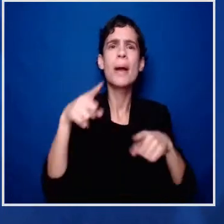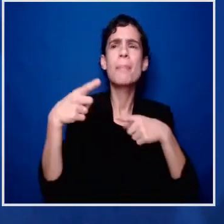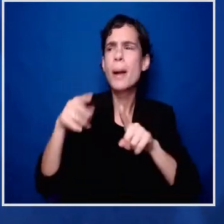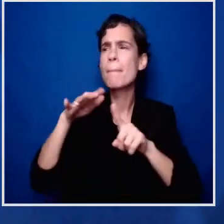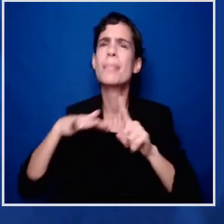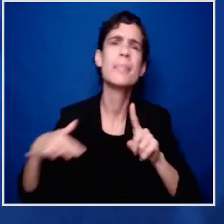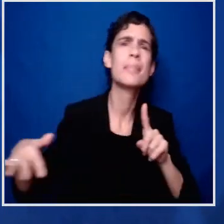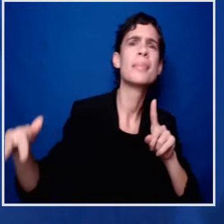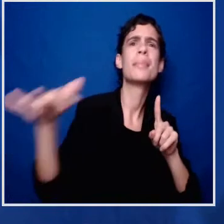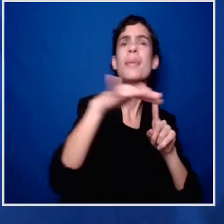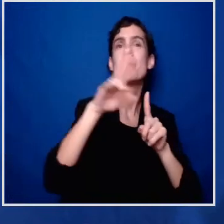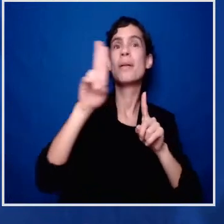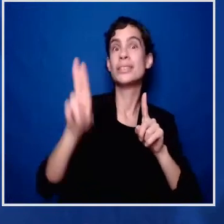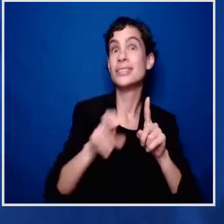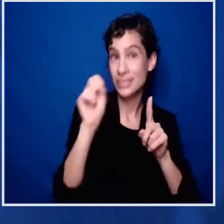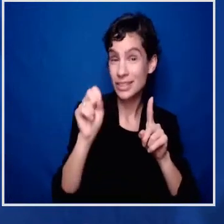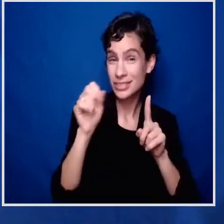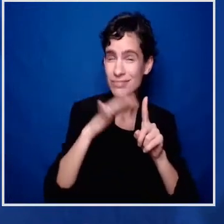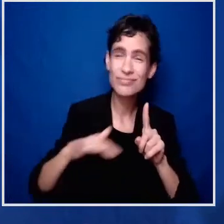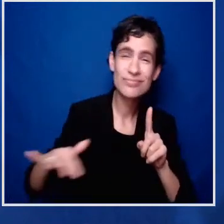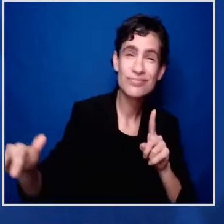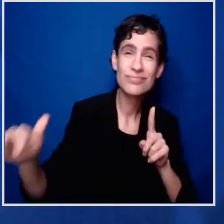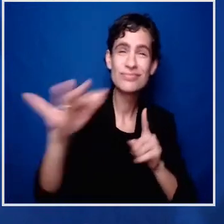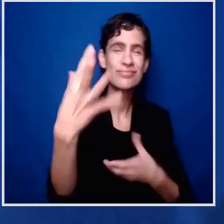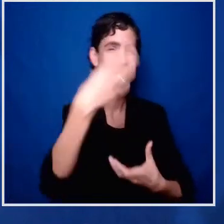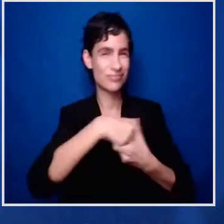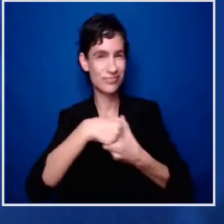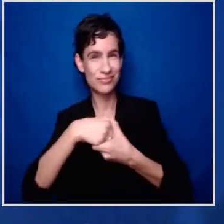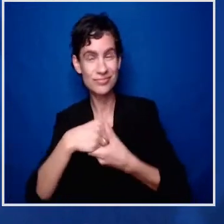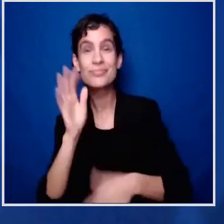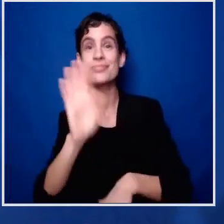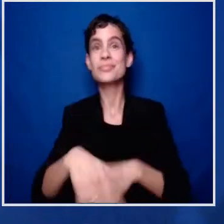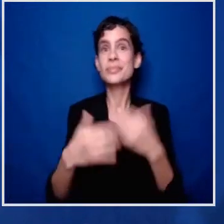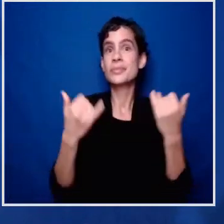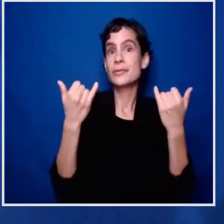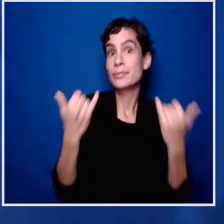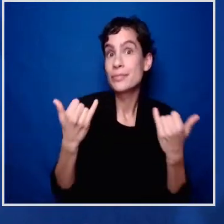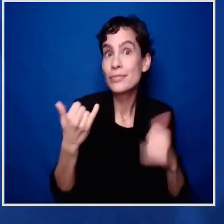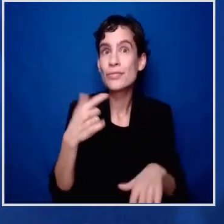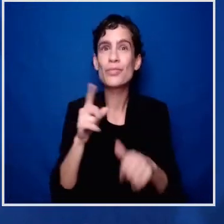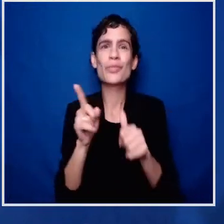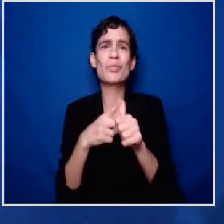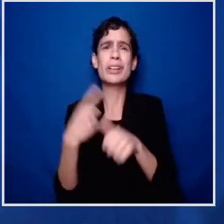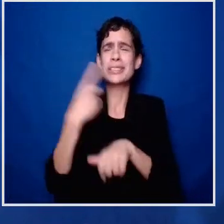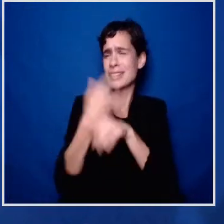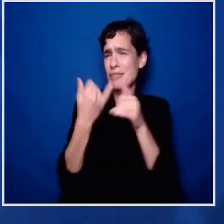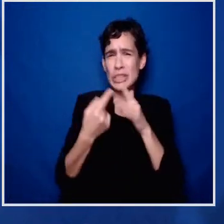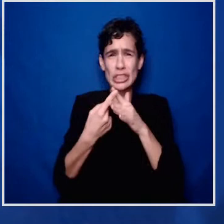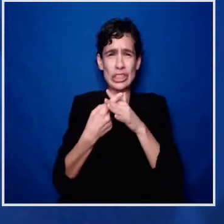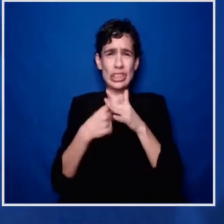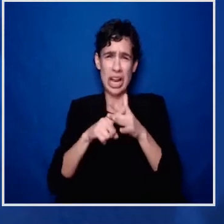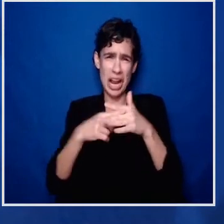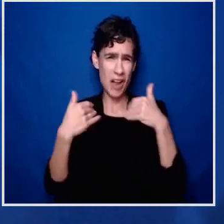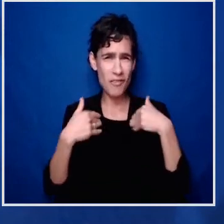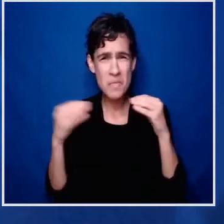SERVICE EVENTS ACROSS THIS COUNTRY. THIS DAY IS JUST THE